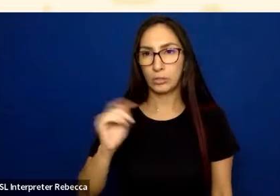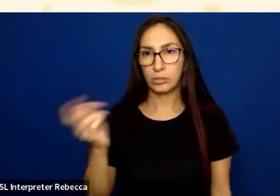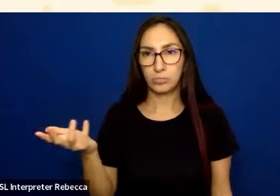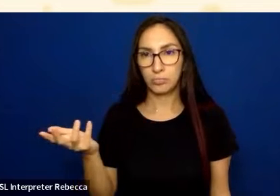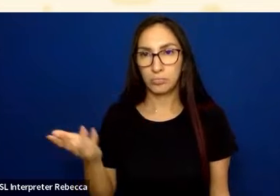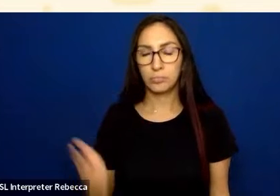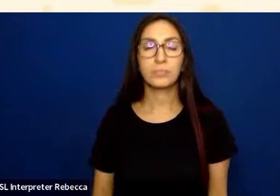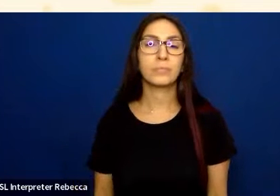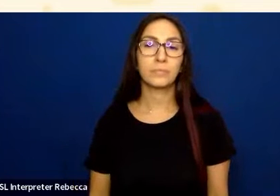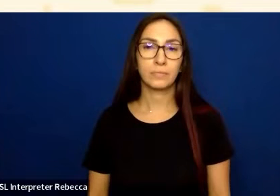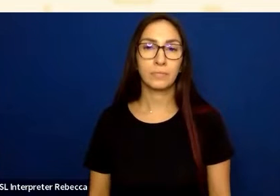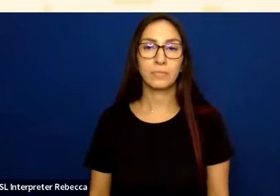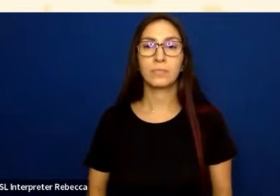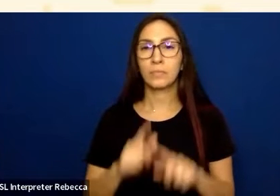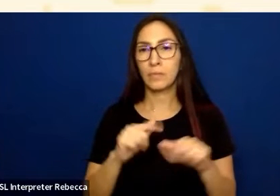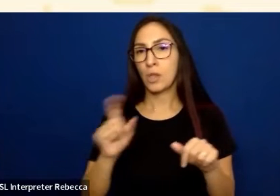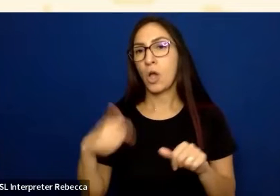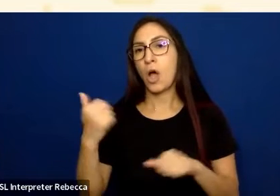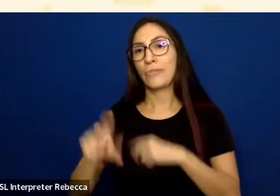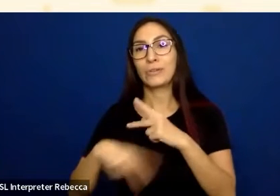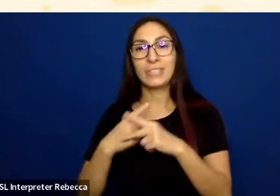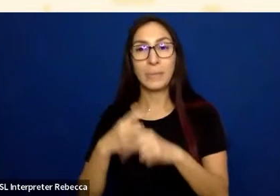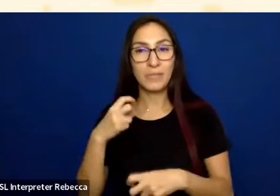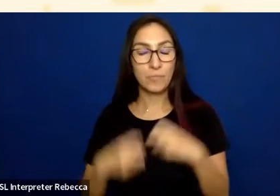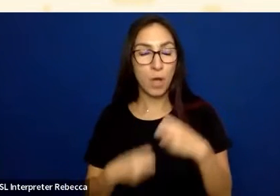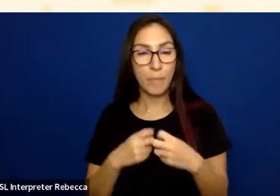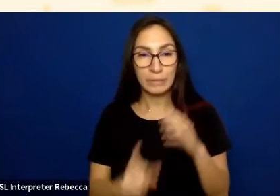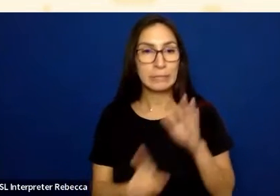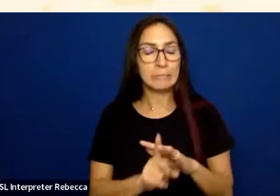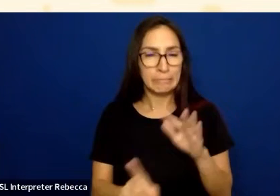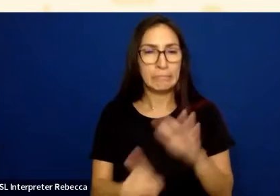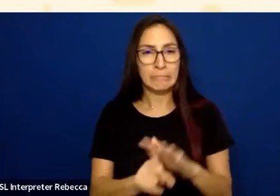Other types of problems that people would face generally using a keyboard.